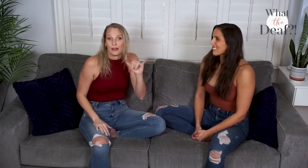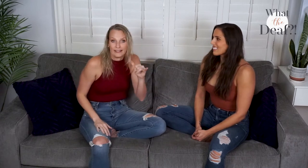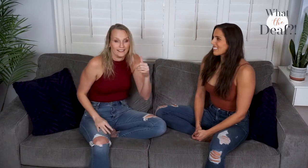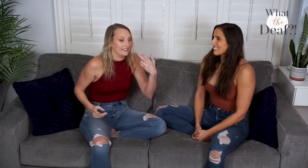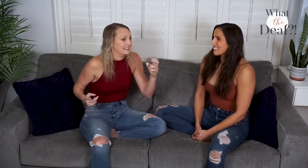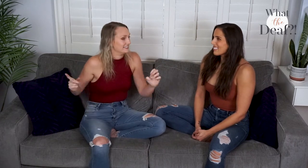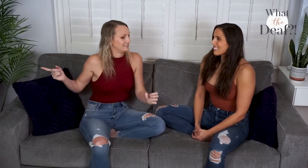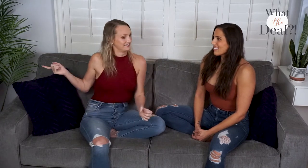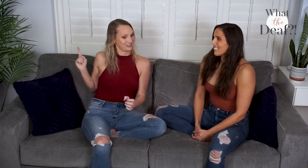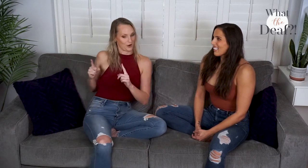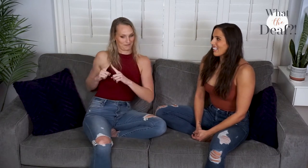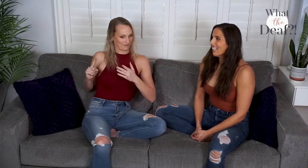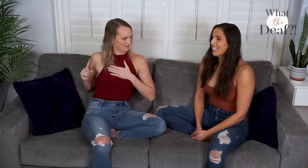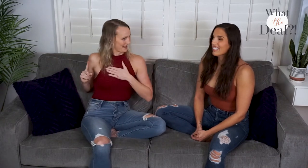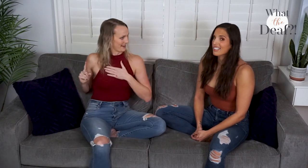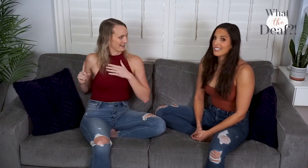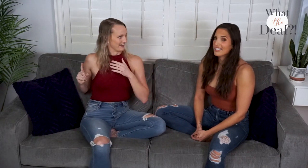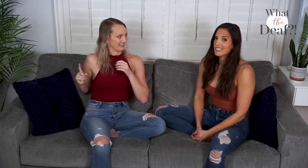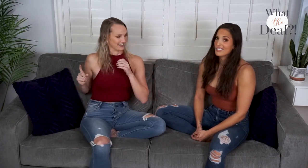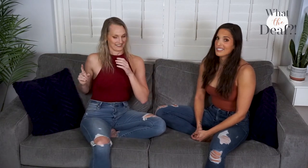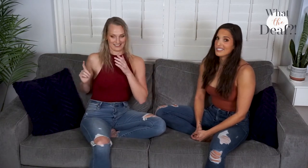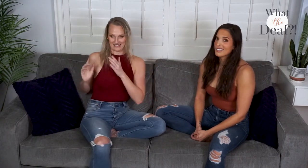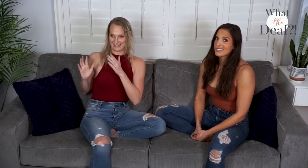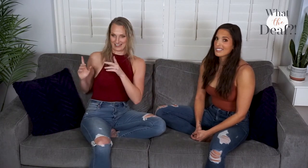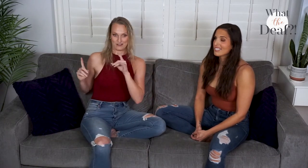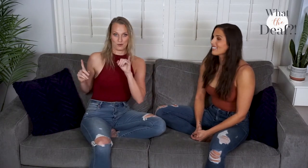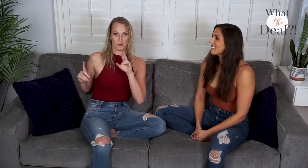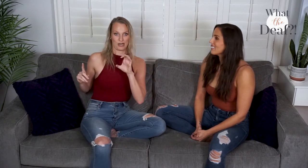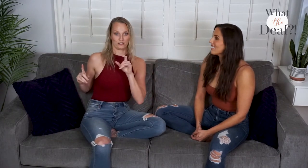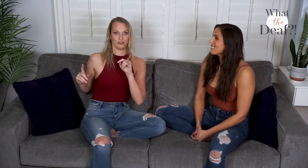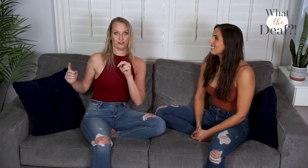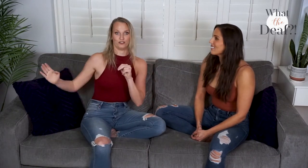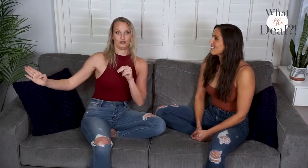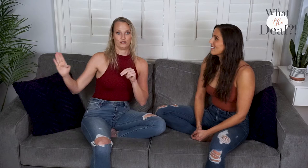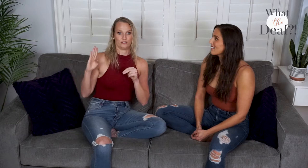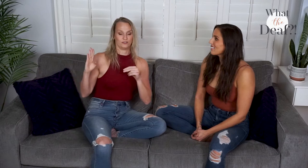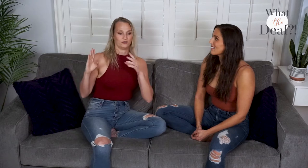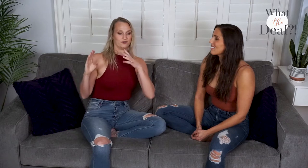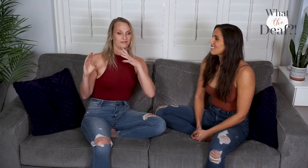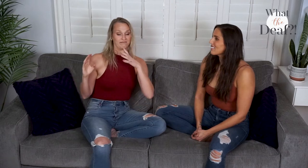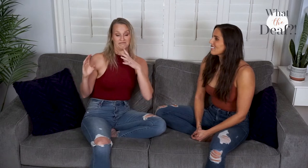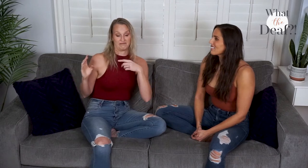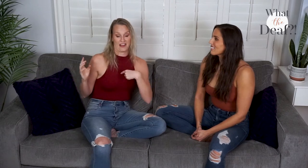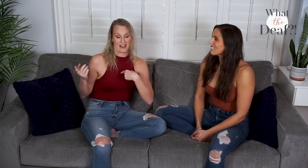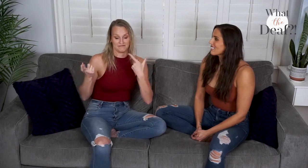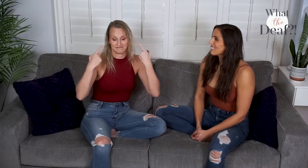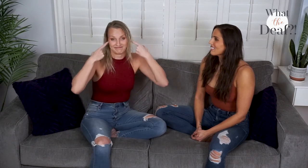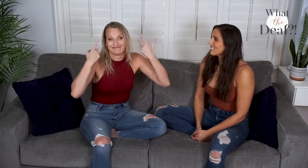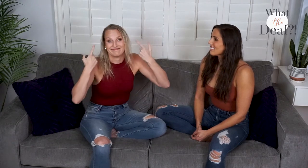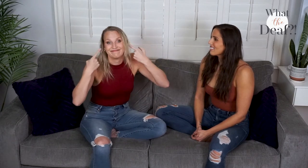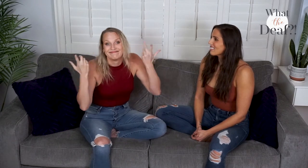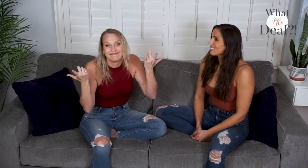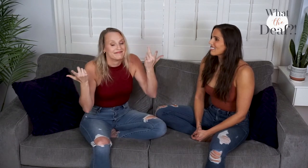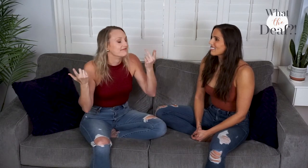Well apparently he walked up to my direction and you know, I can’t hear.